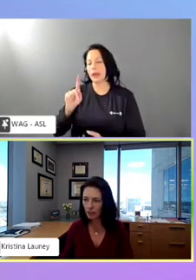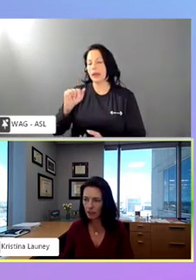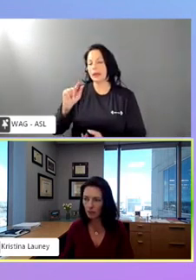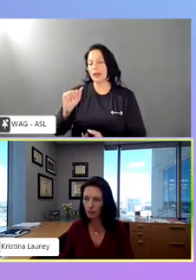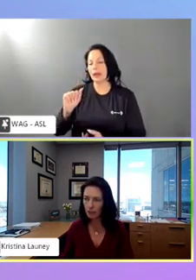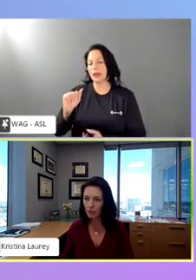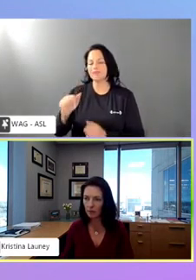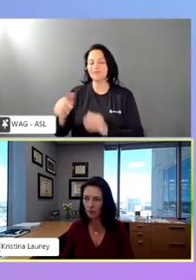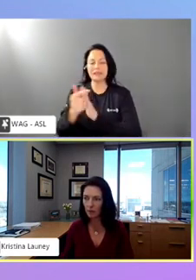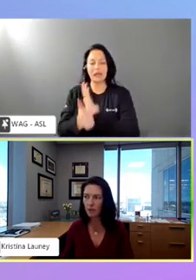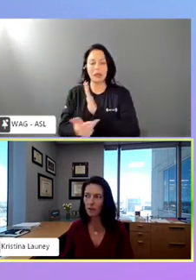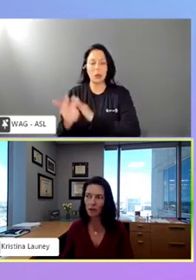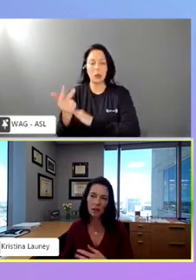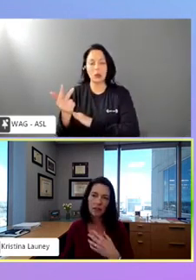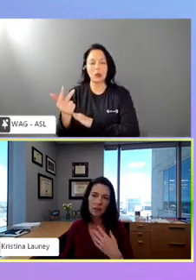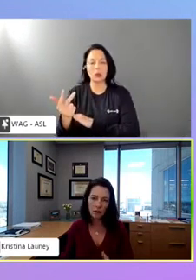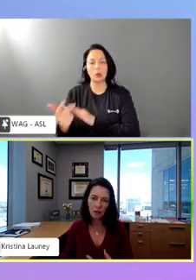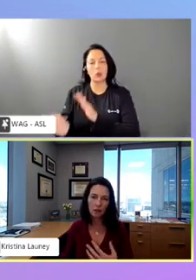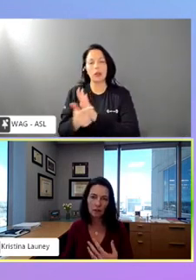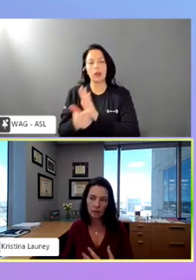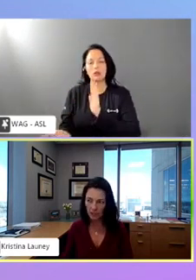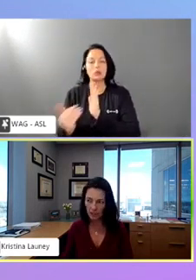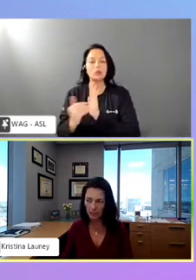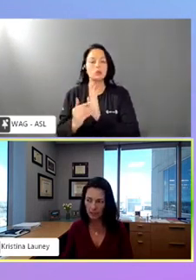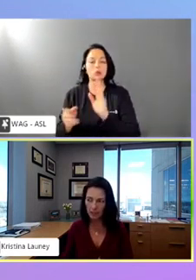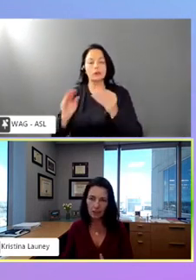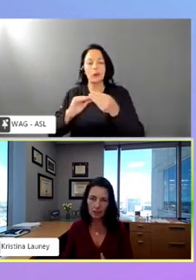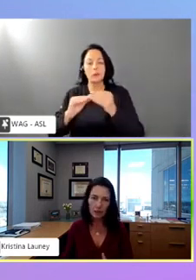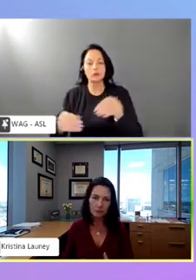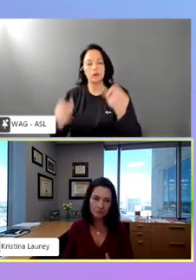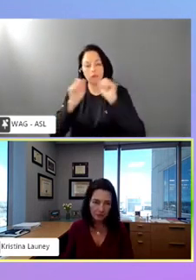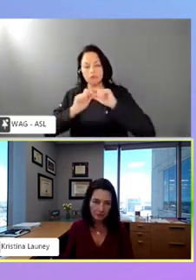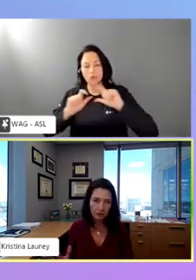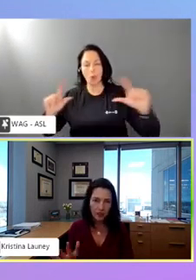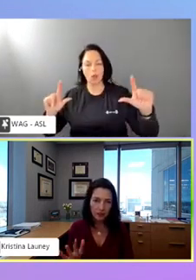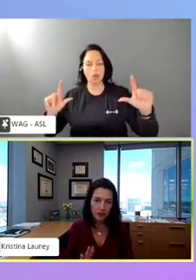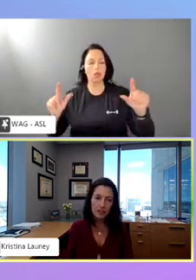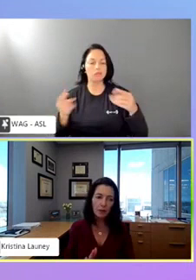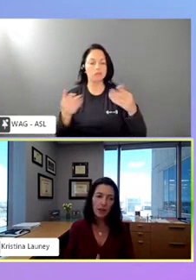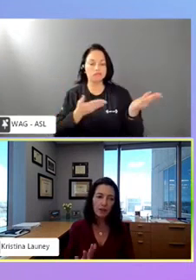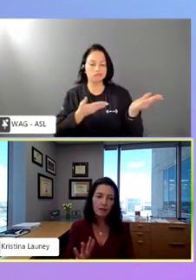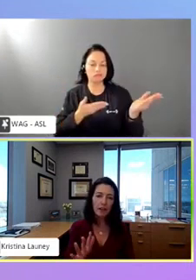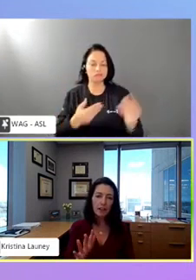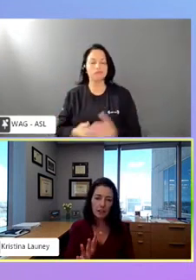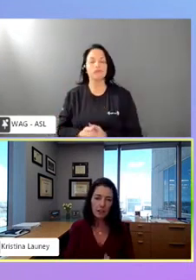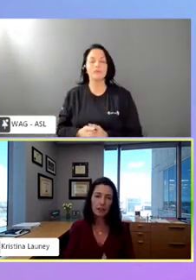let's get into our statistics. We're